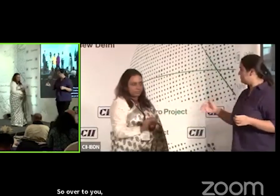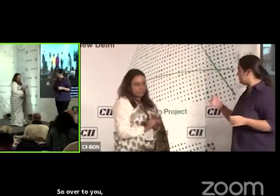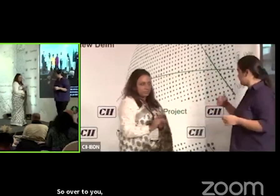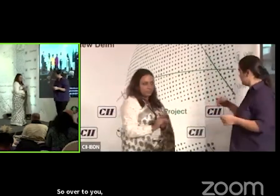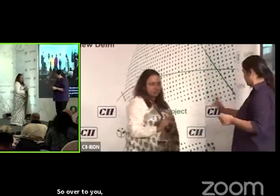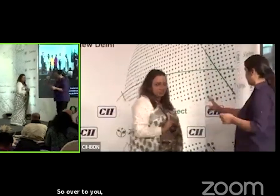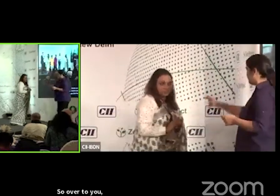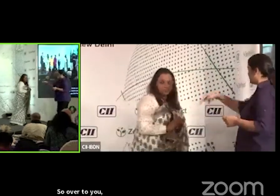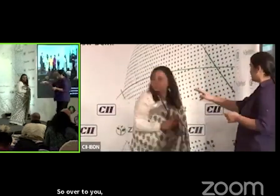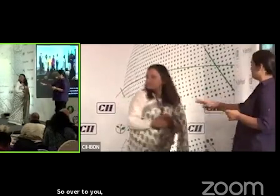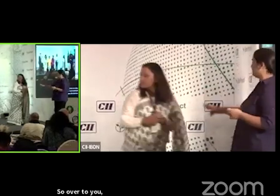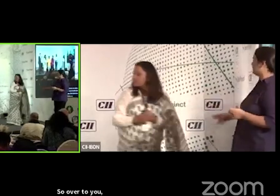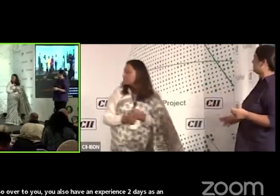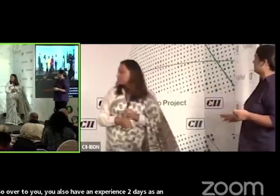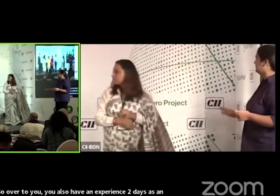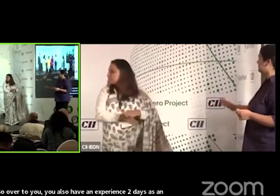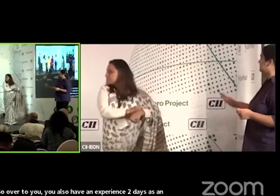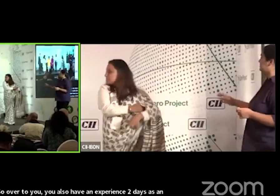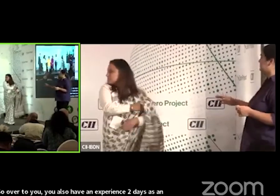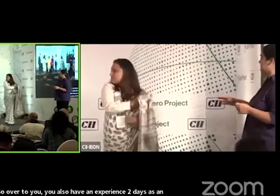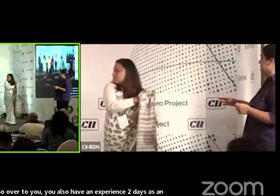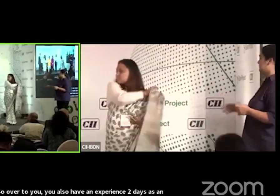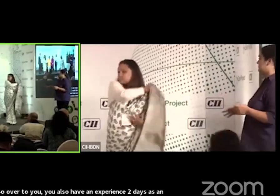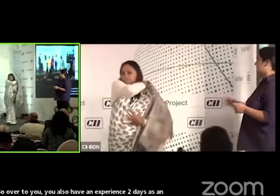Give us a brief introduction for yourself and your organization